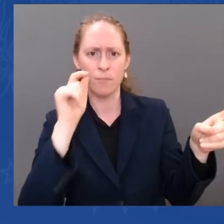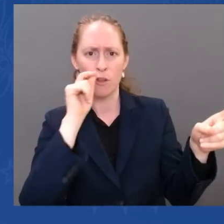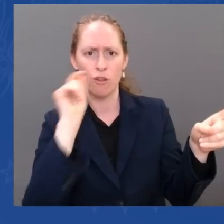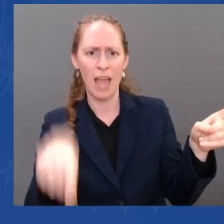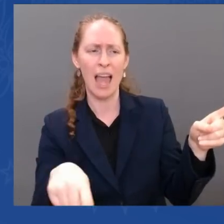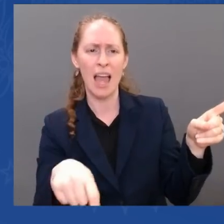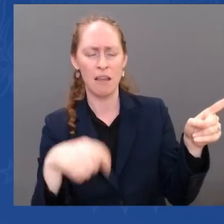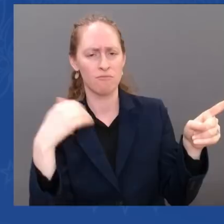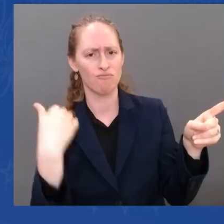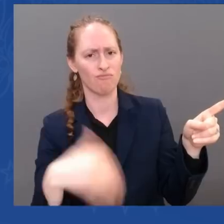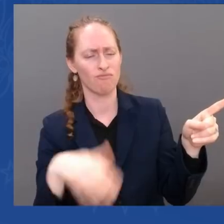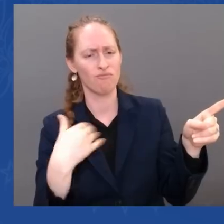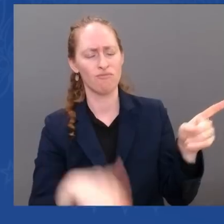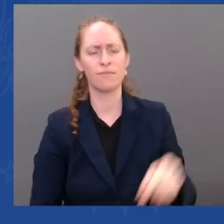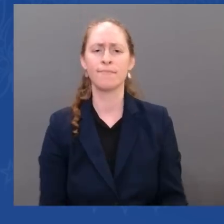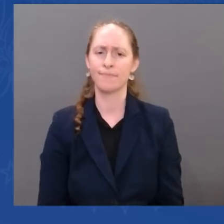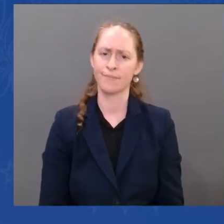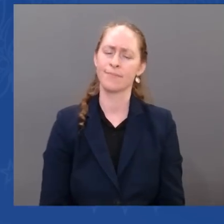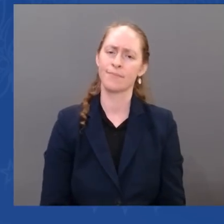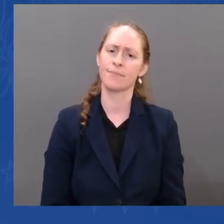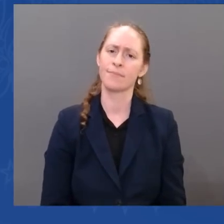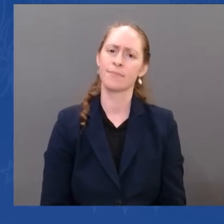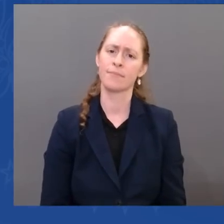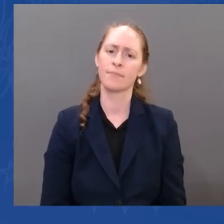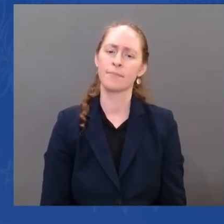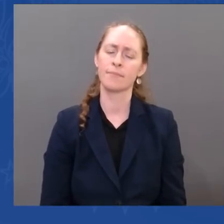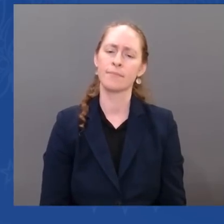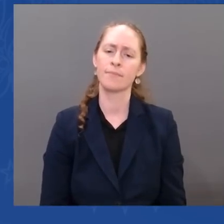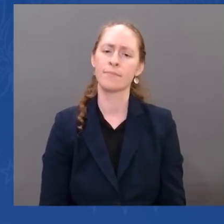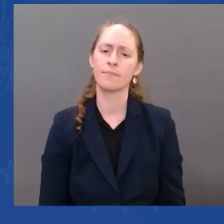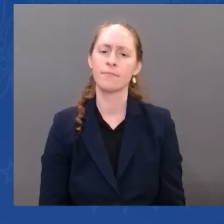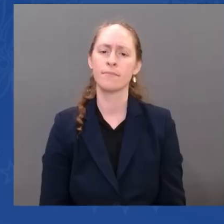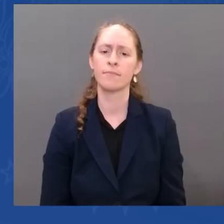All are well known to all. Mr. Prime Minister,